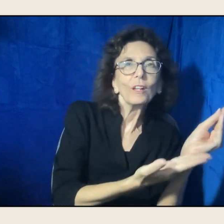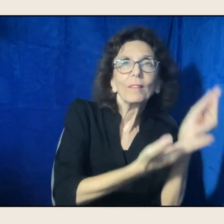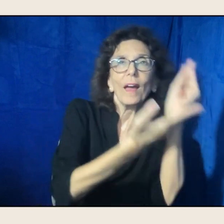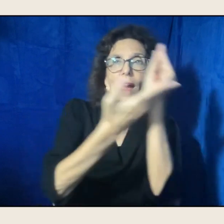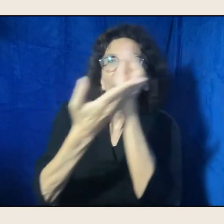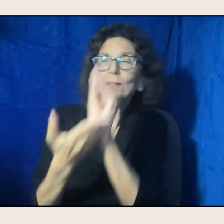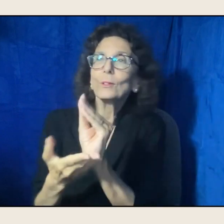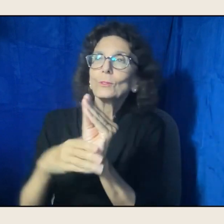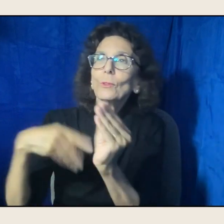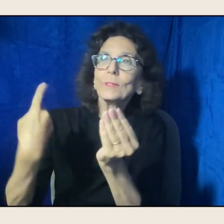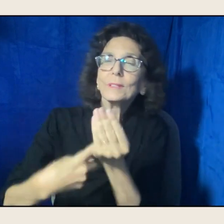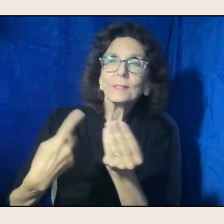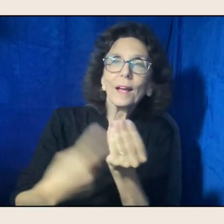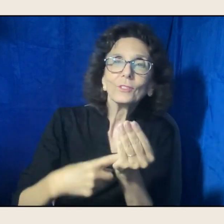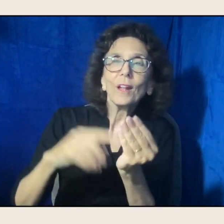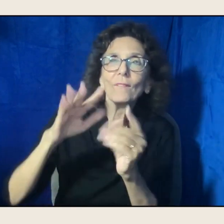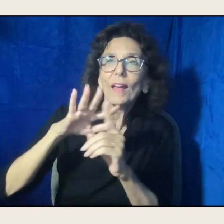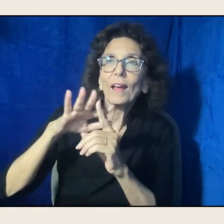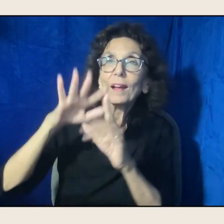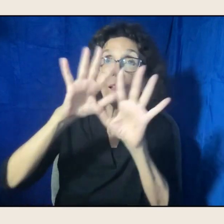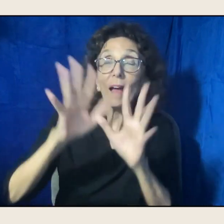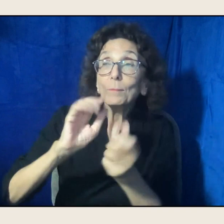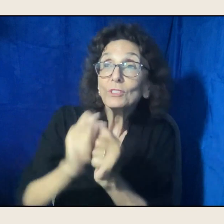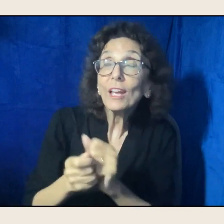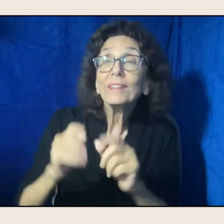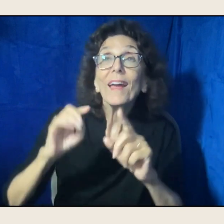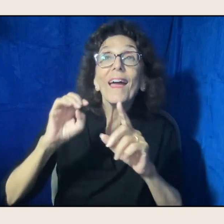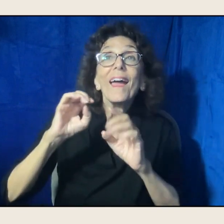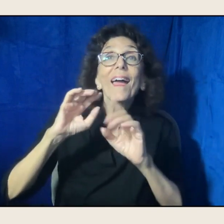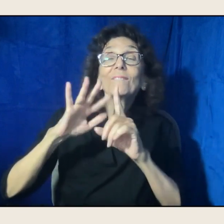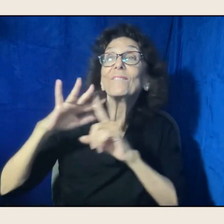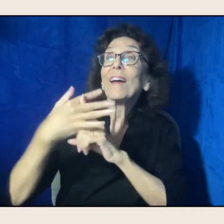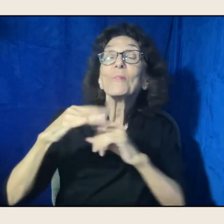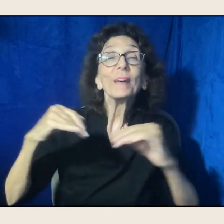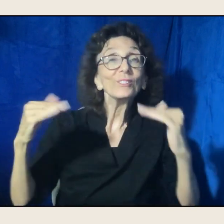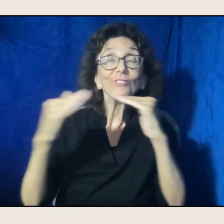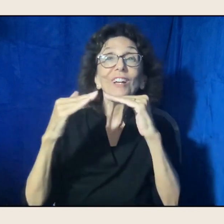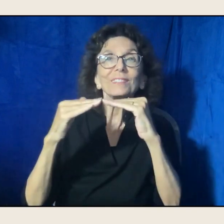is really important in amending this limited narrative